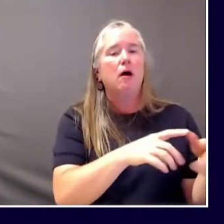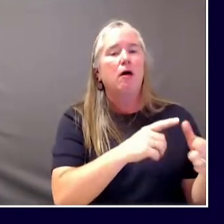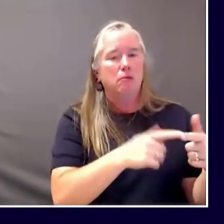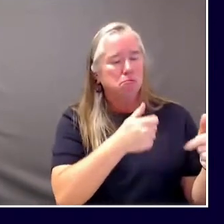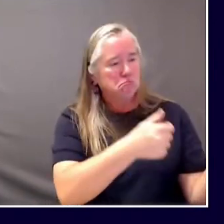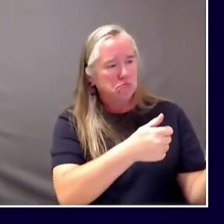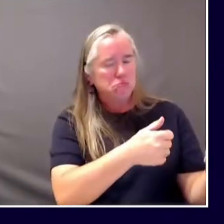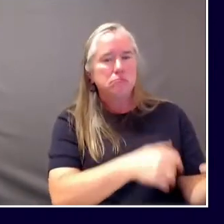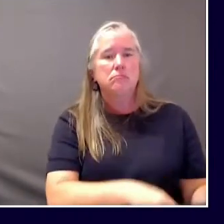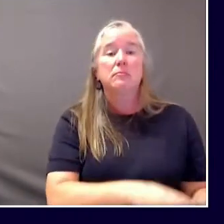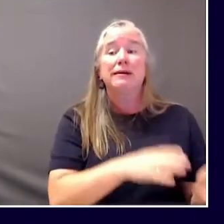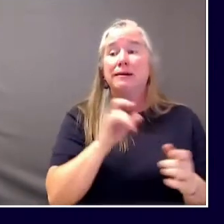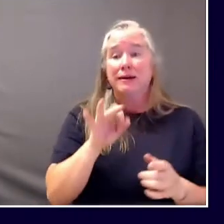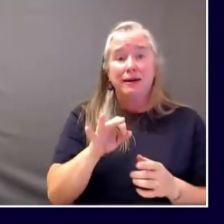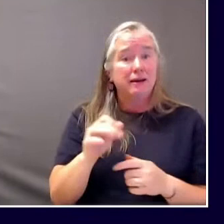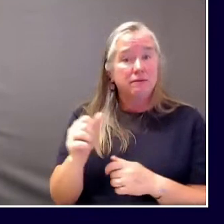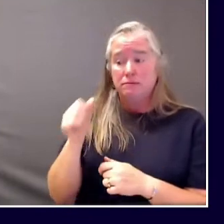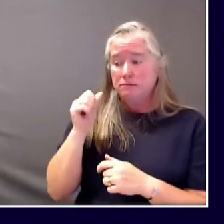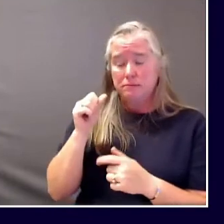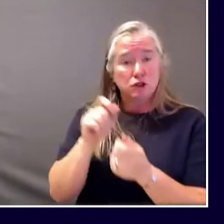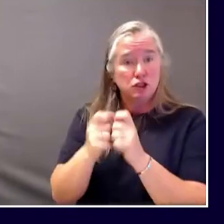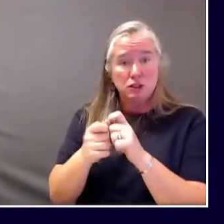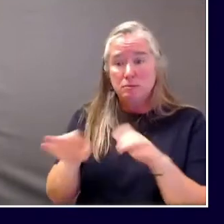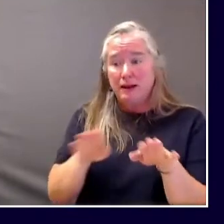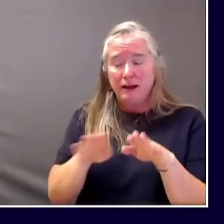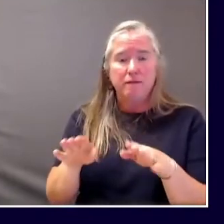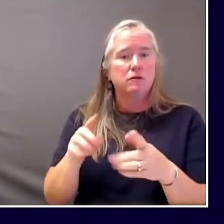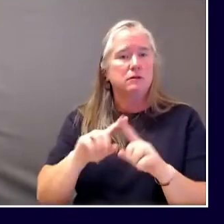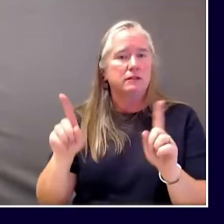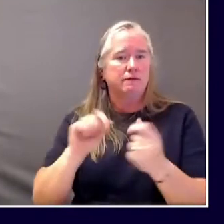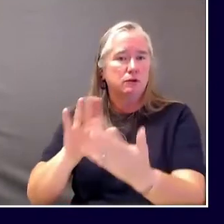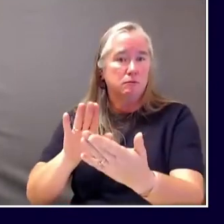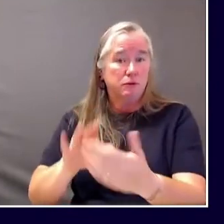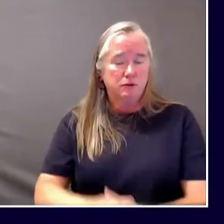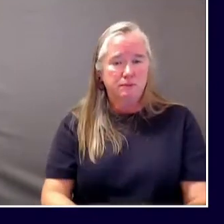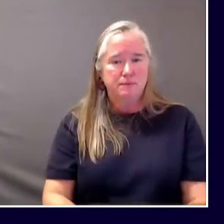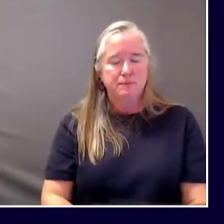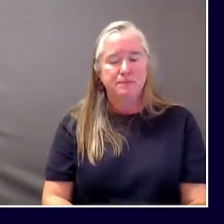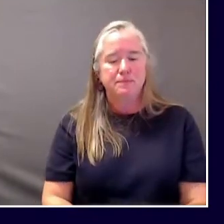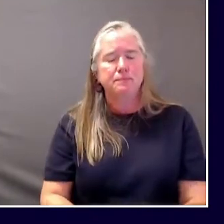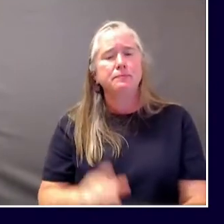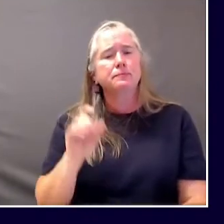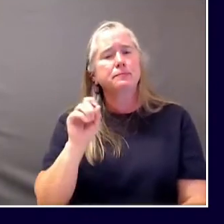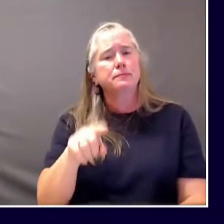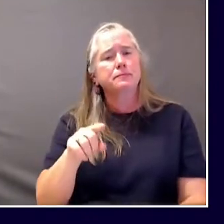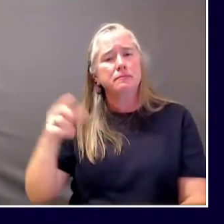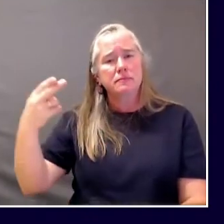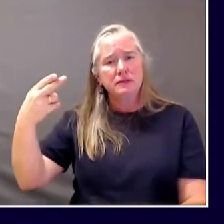time rally that the governor just discussed